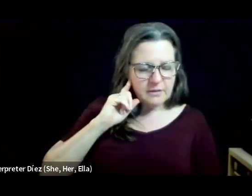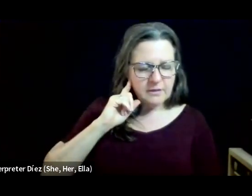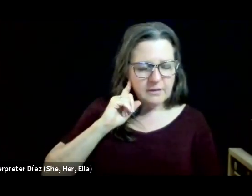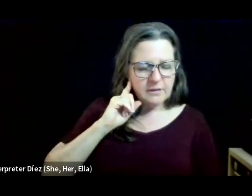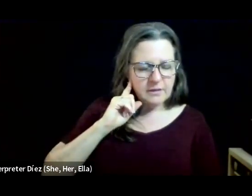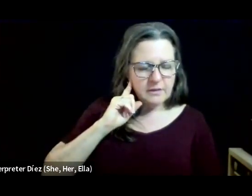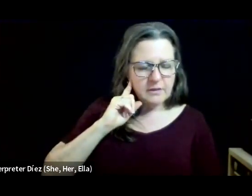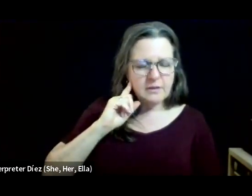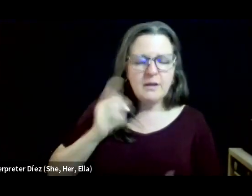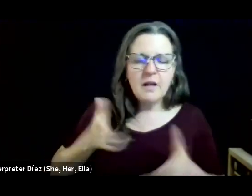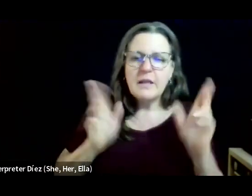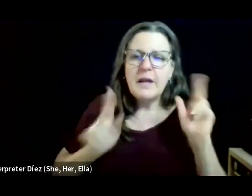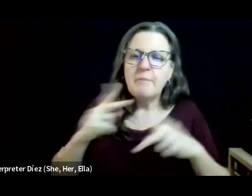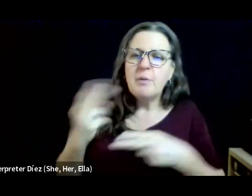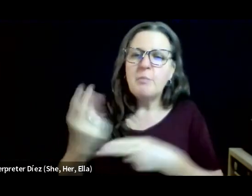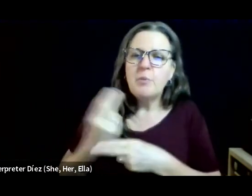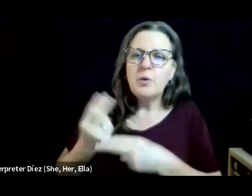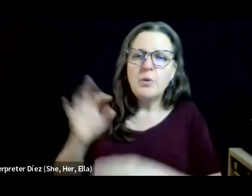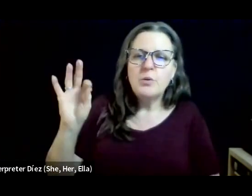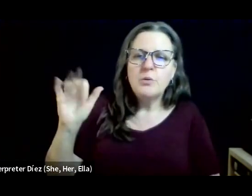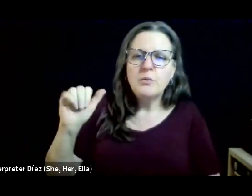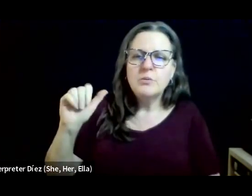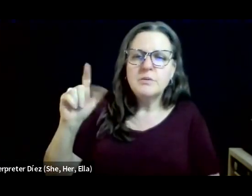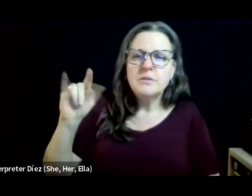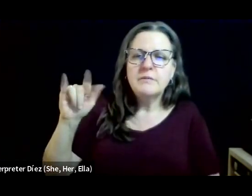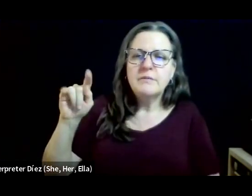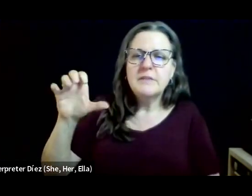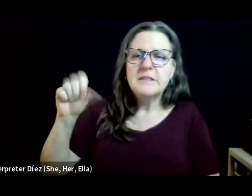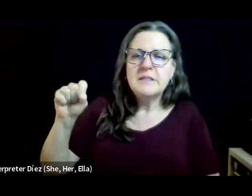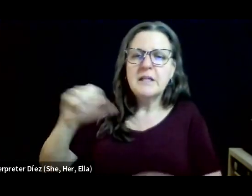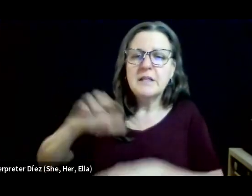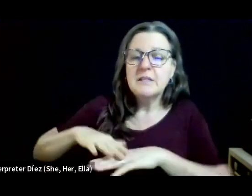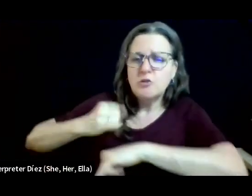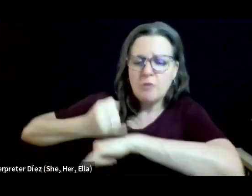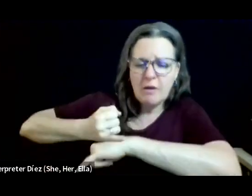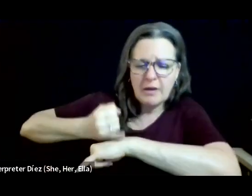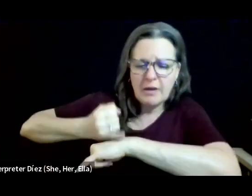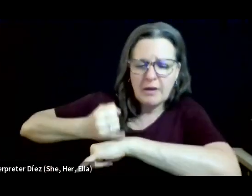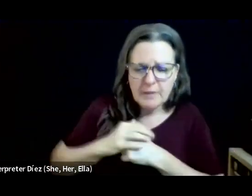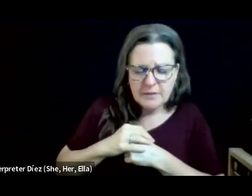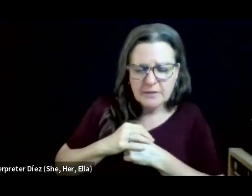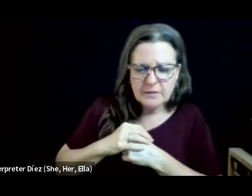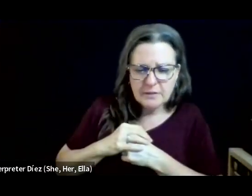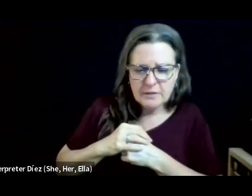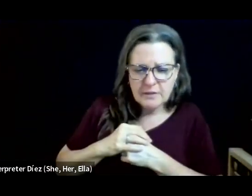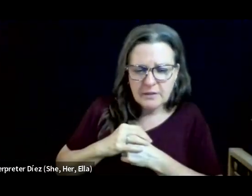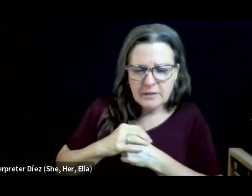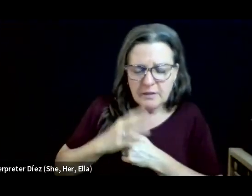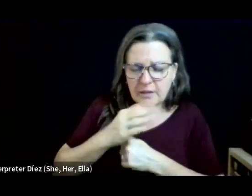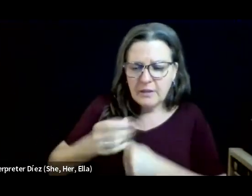the facilities on campus and, uh, talked about the validity